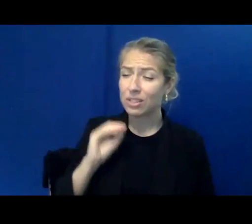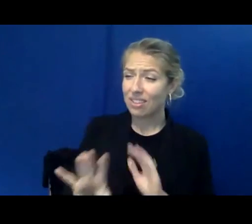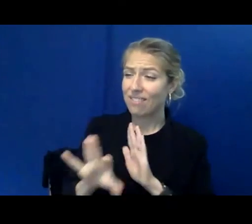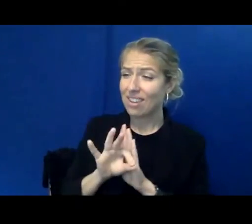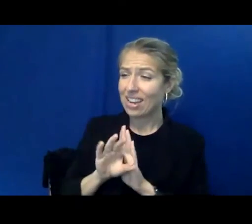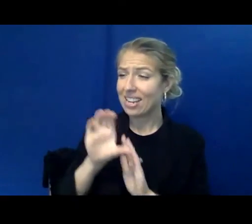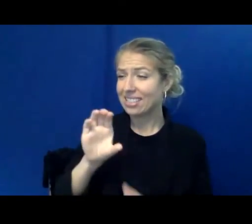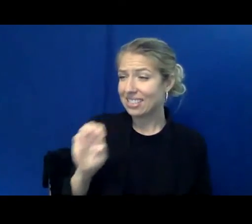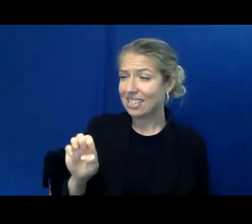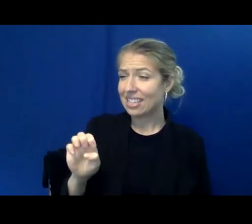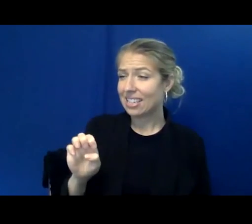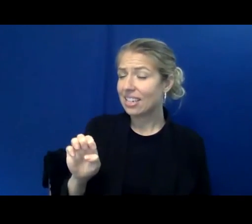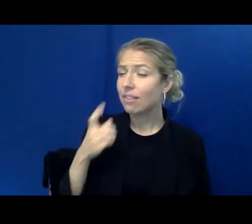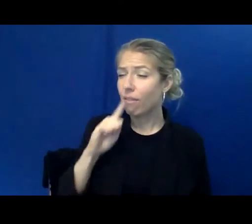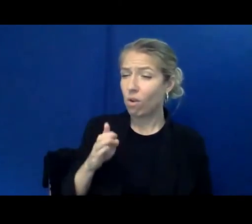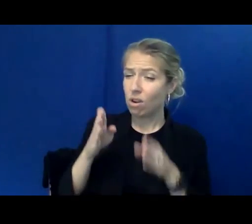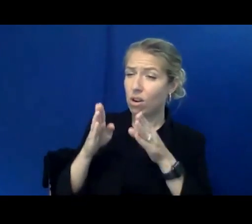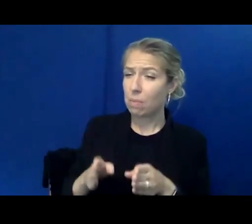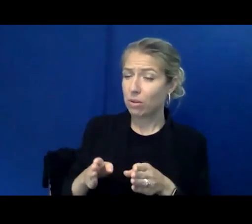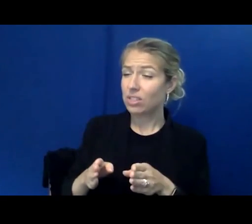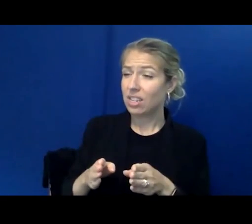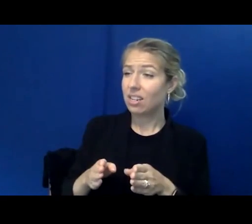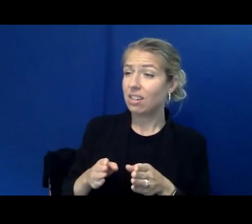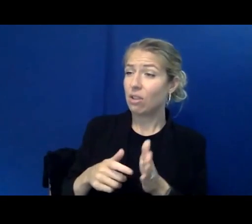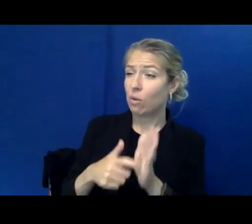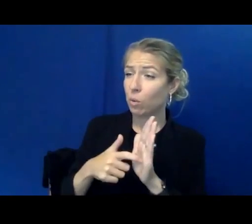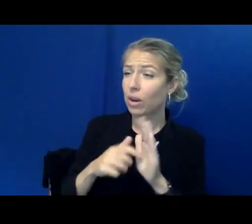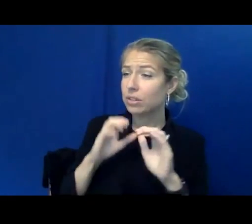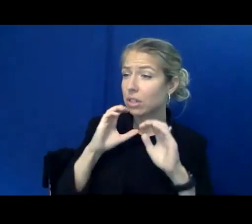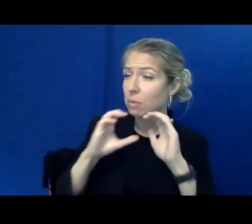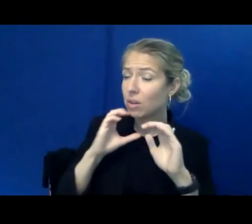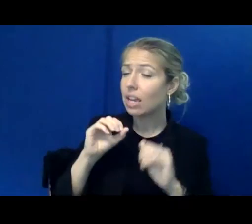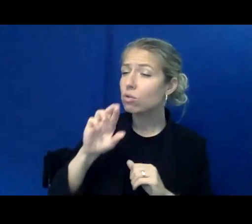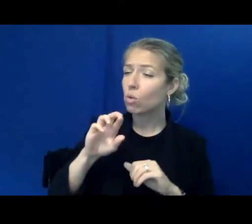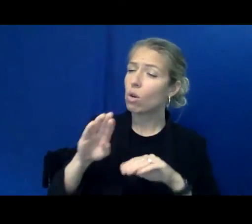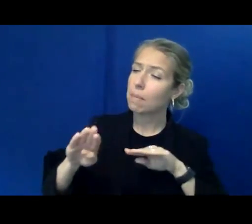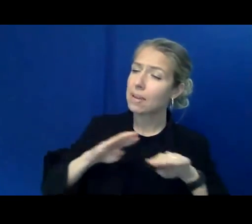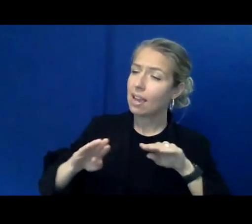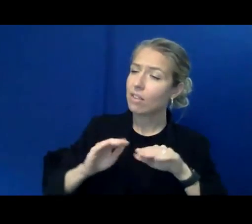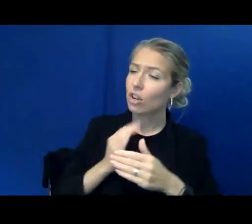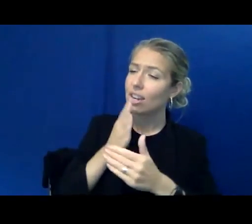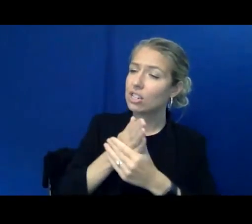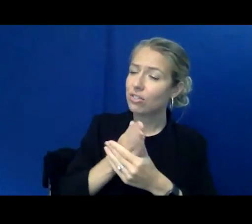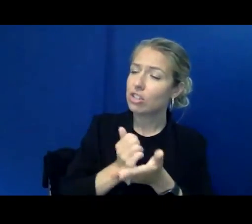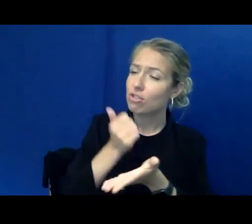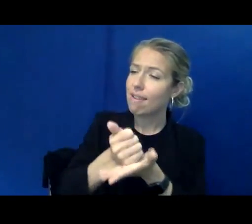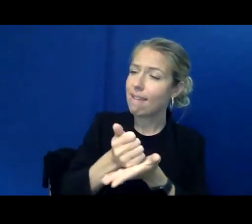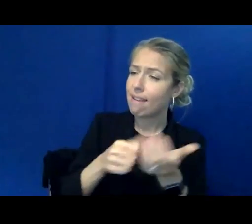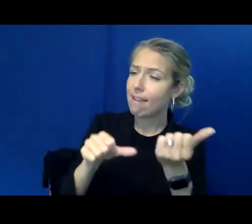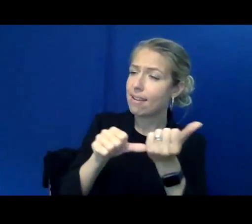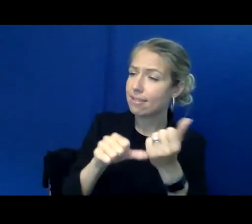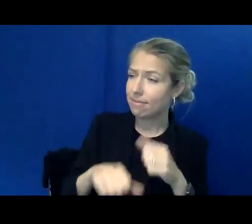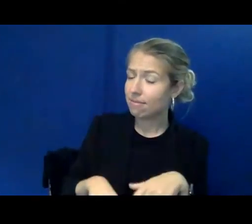with an individual who needs a communication/behavior intervention aid, and the individual is nonverbal.